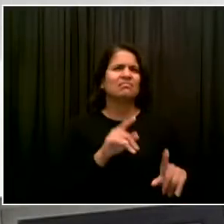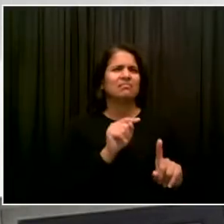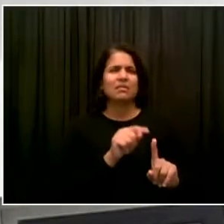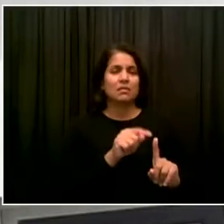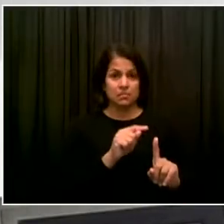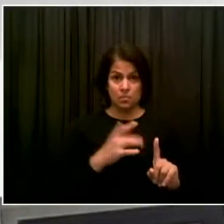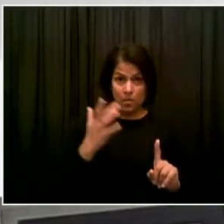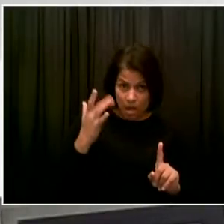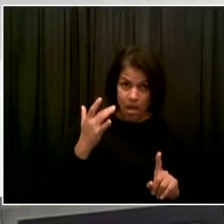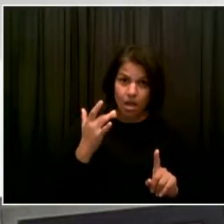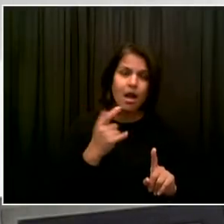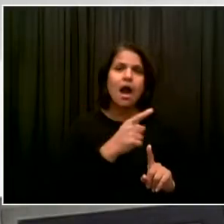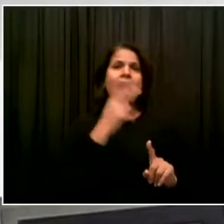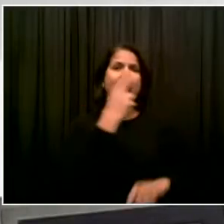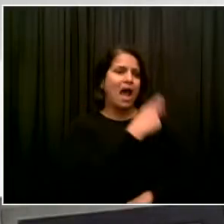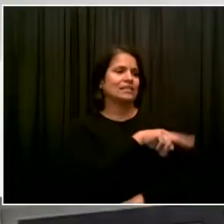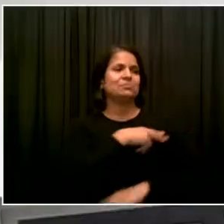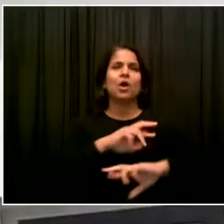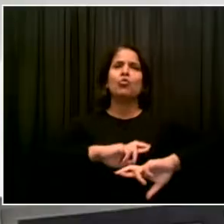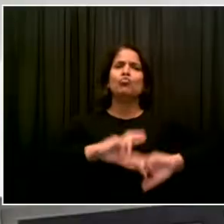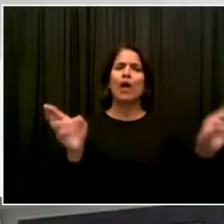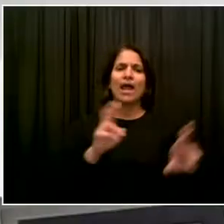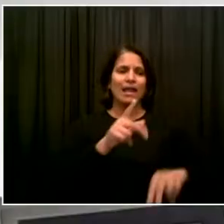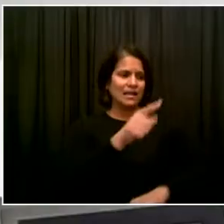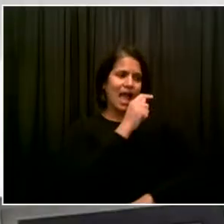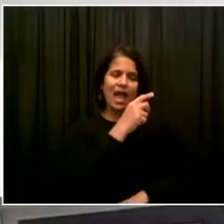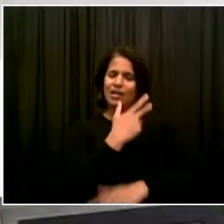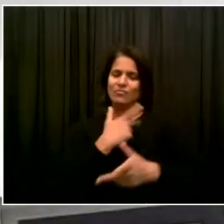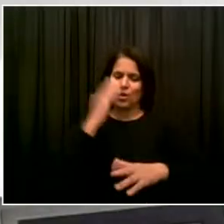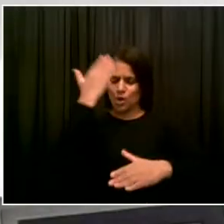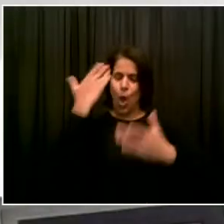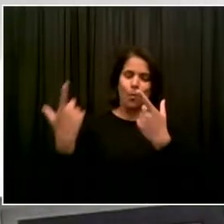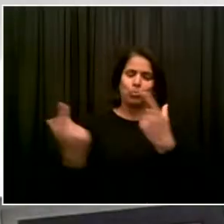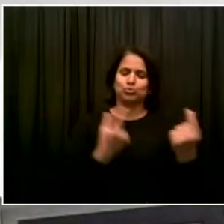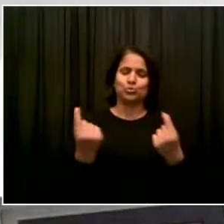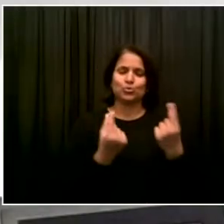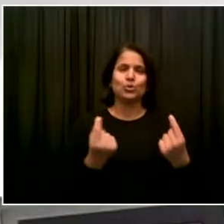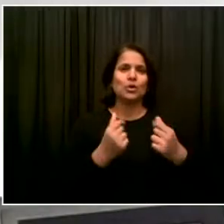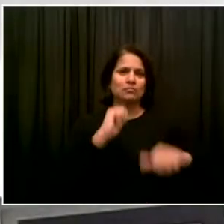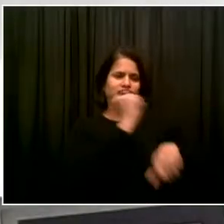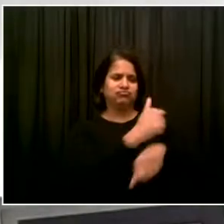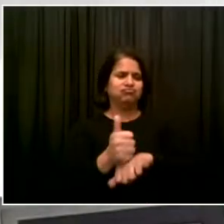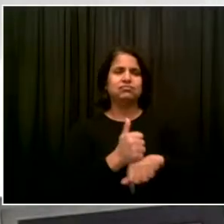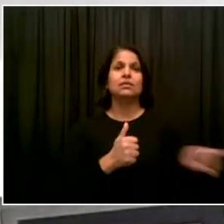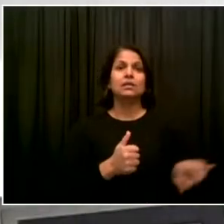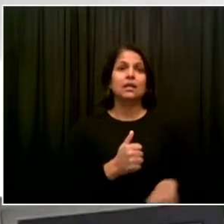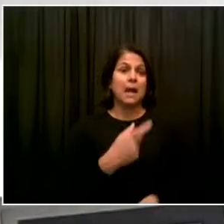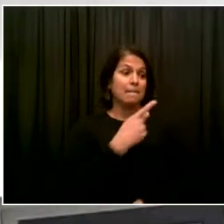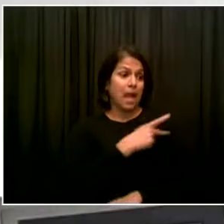INTENSIVE TREATMENT AS WHAT WE HAVE SEEN BEFORE. PART OF THAT IS THE ONLY TREATMENTS ARE